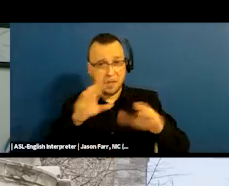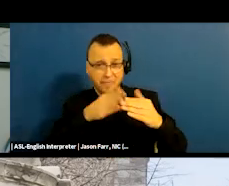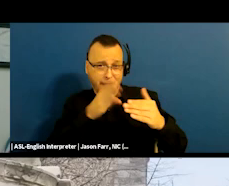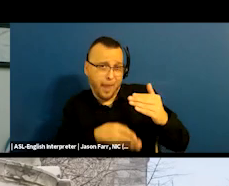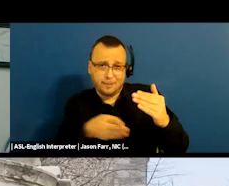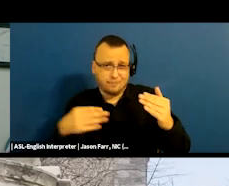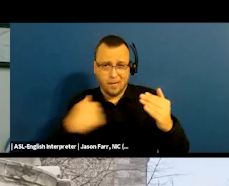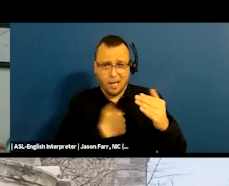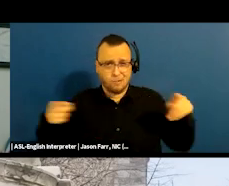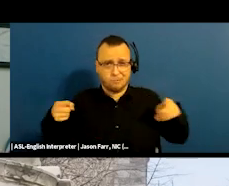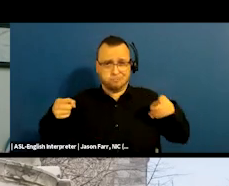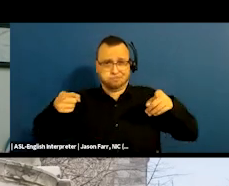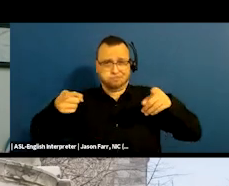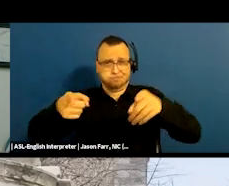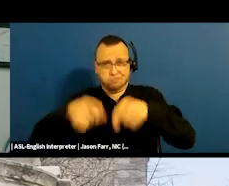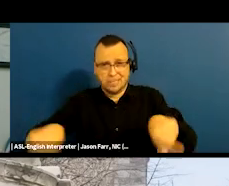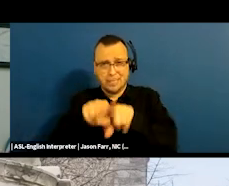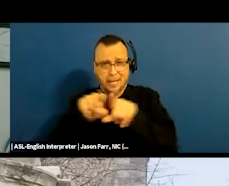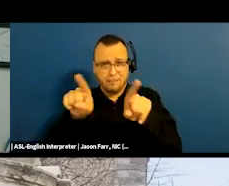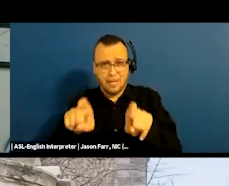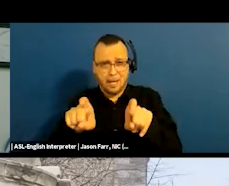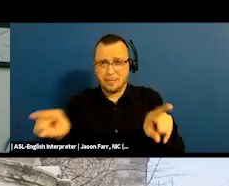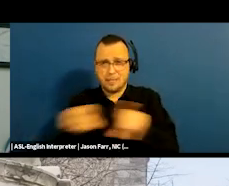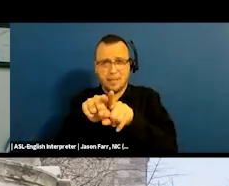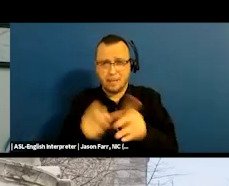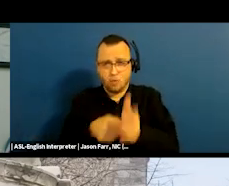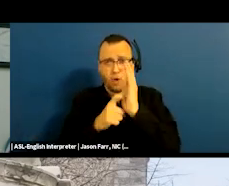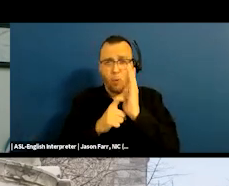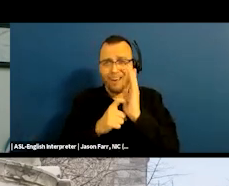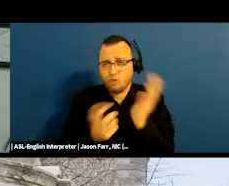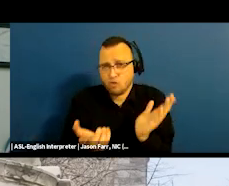I didn't actually engage in the same type of,